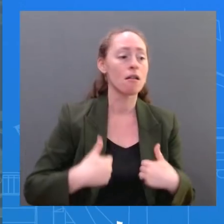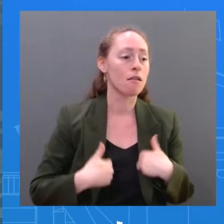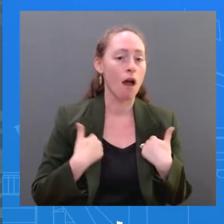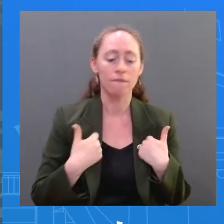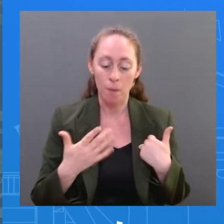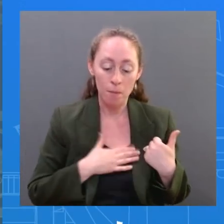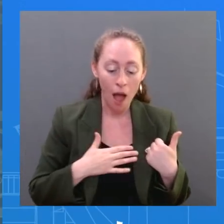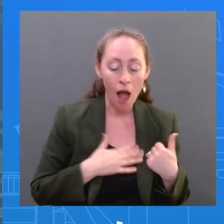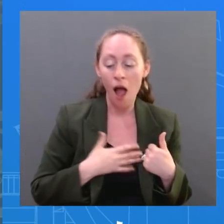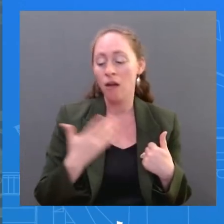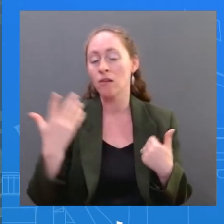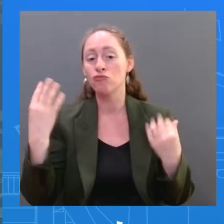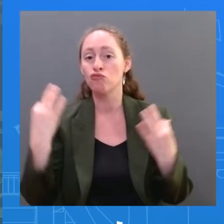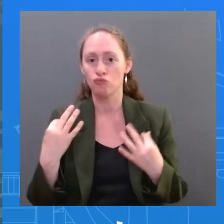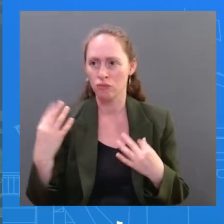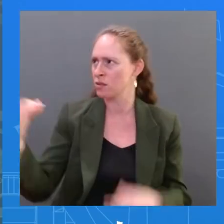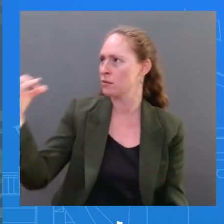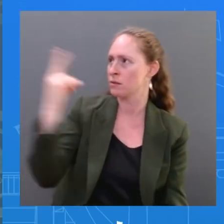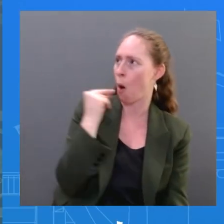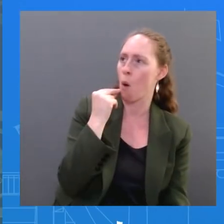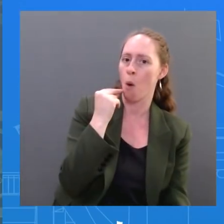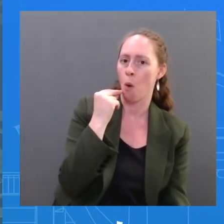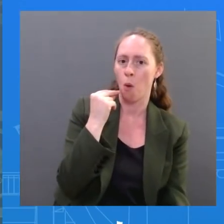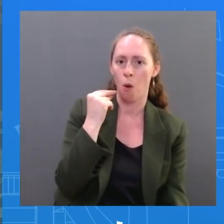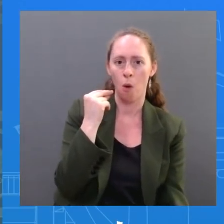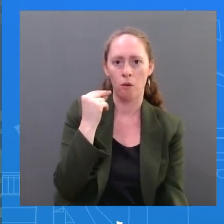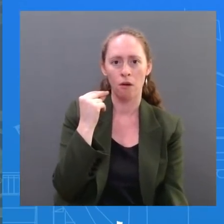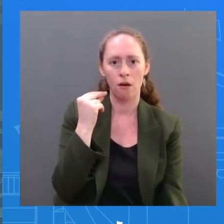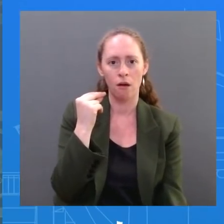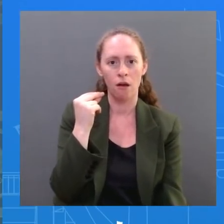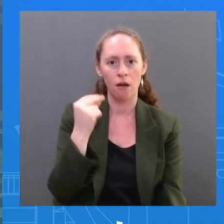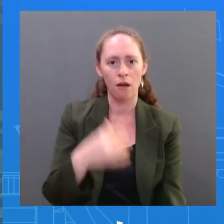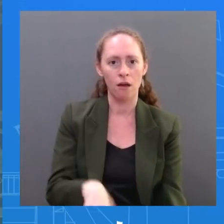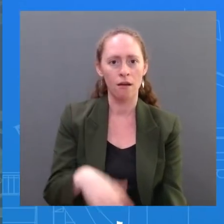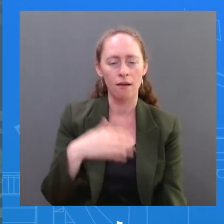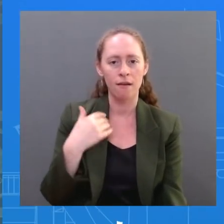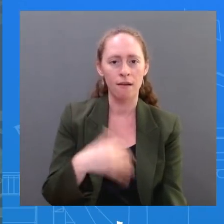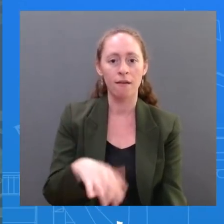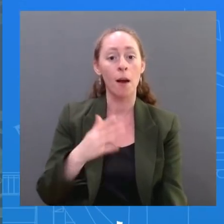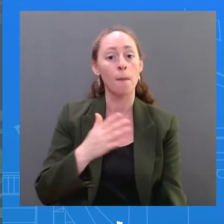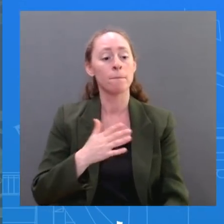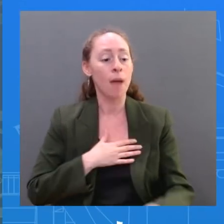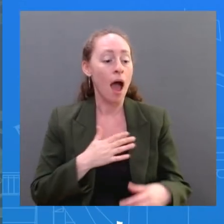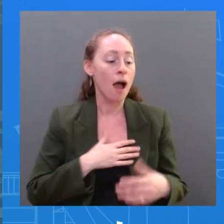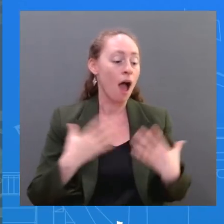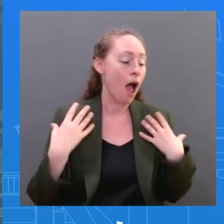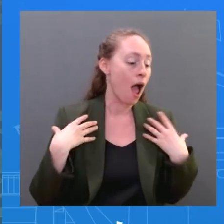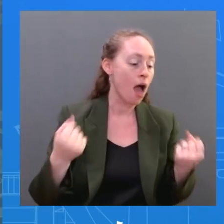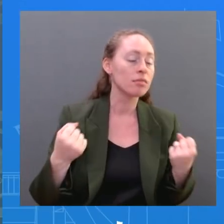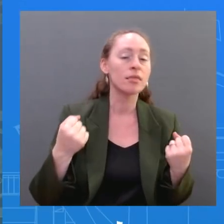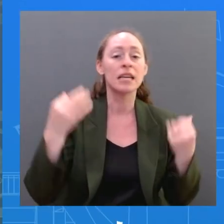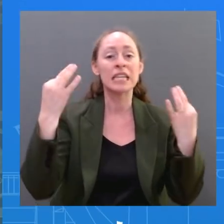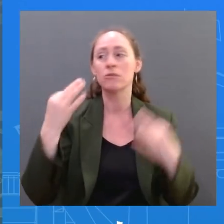what they need to take care of their health and how they want to grow their family. And so that is incredibly important as well.